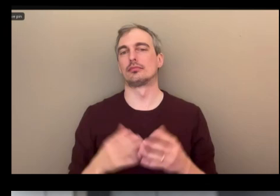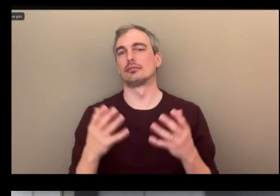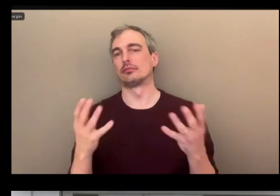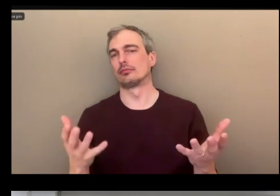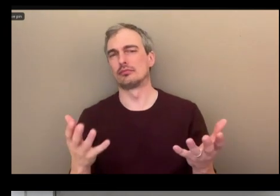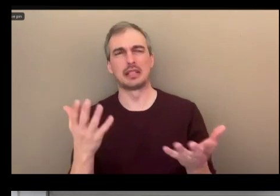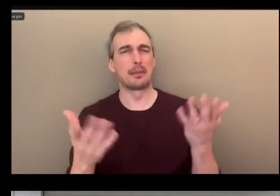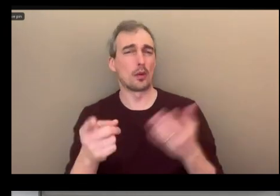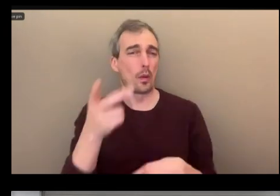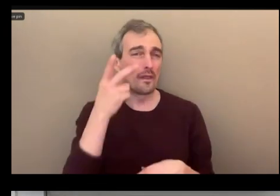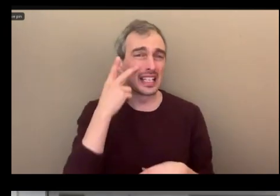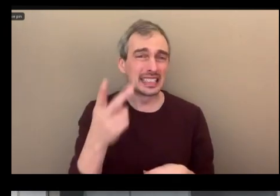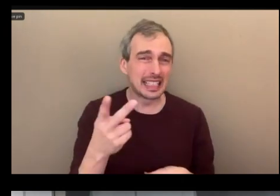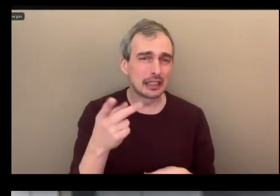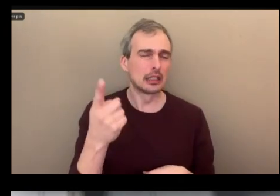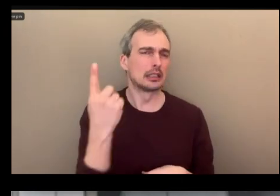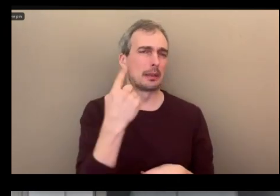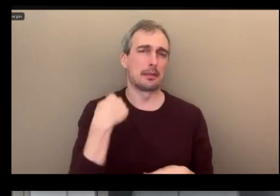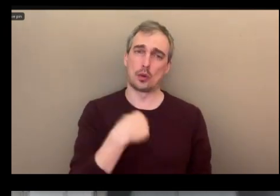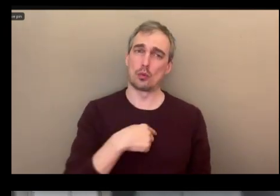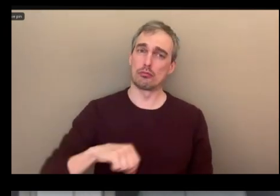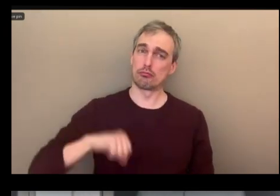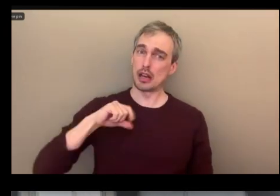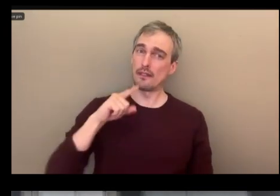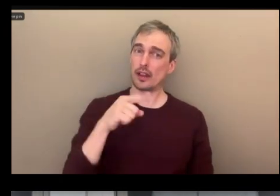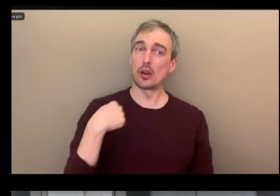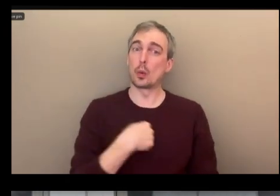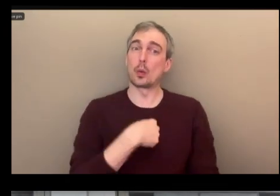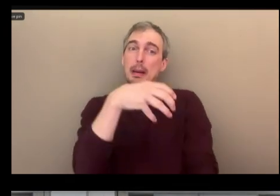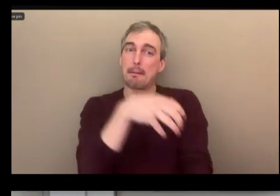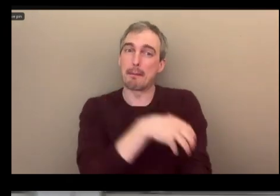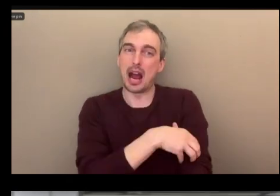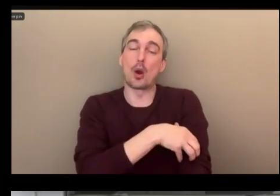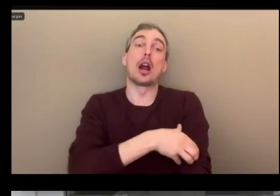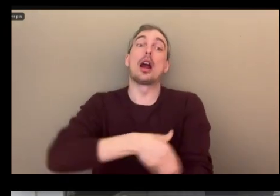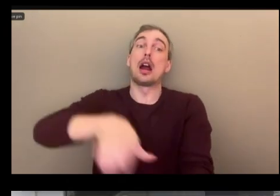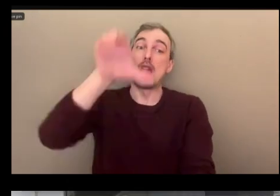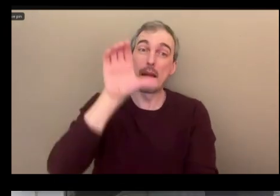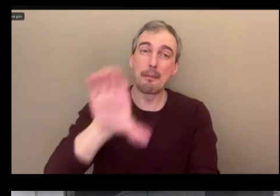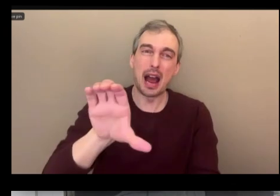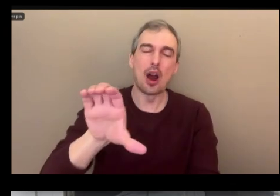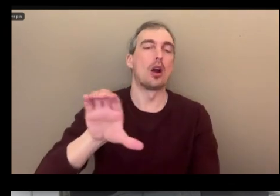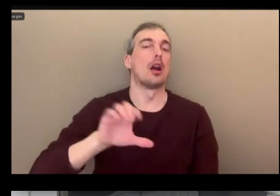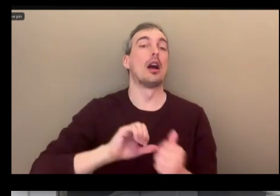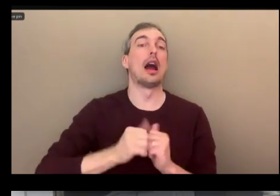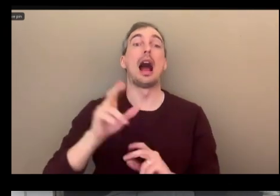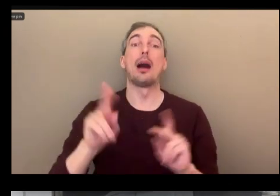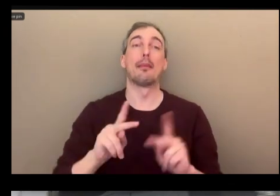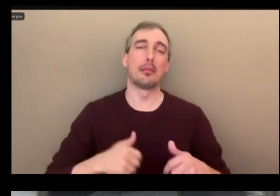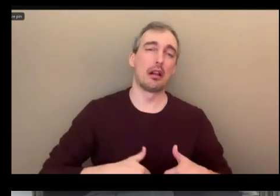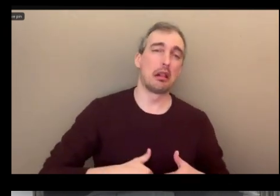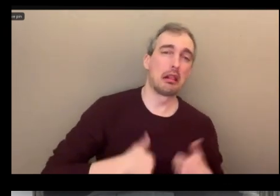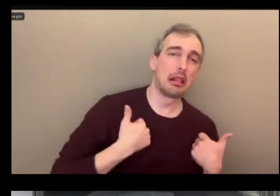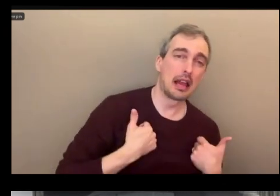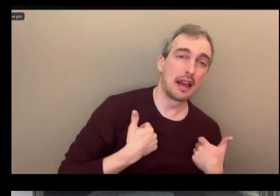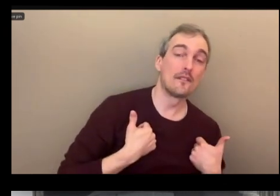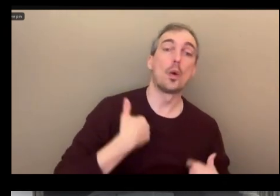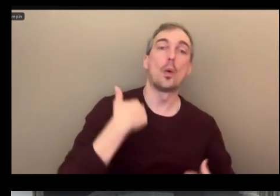We power and empower how people live, work, and play. This is -- like I said, this is our rallying cry right now. And it's really important.